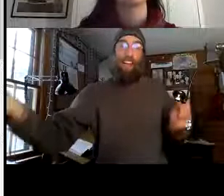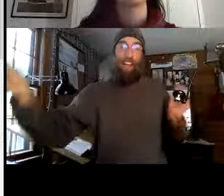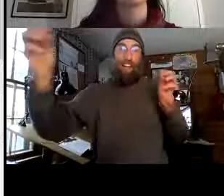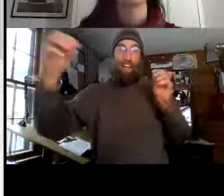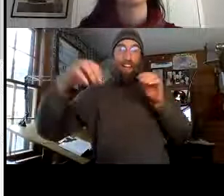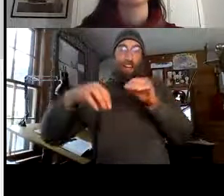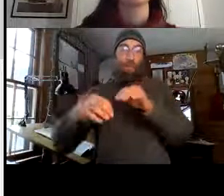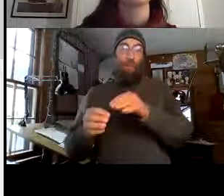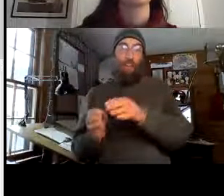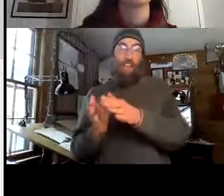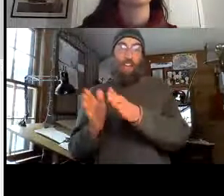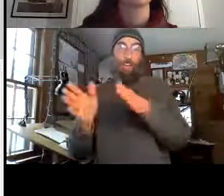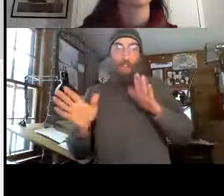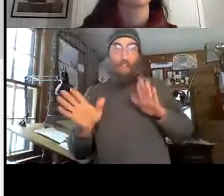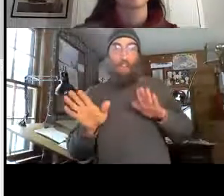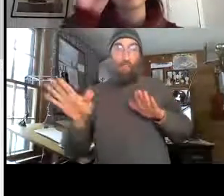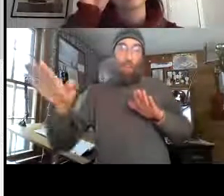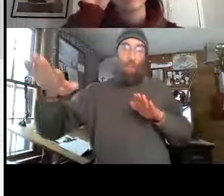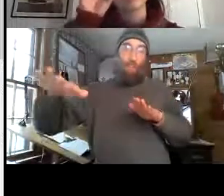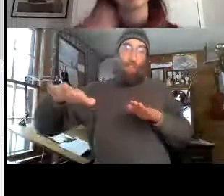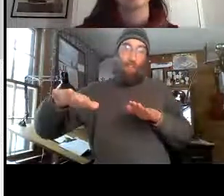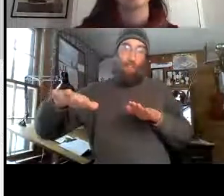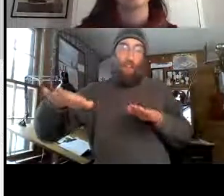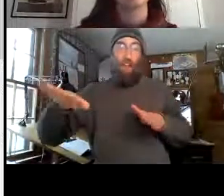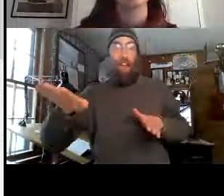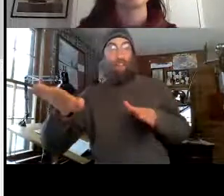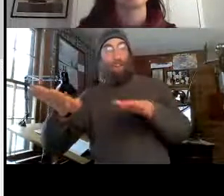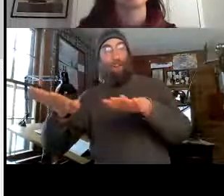to tie in towards the end of the book, Freeman Colby's story, and